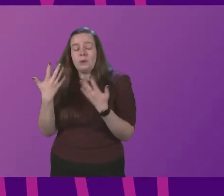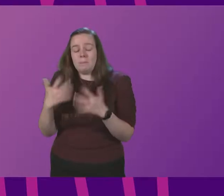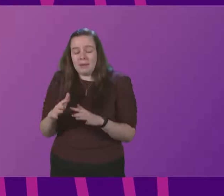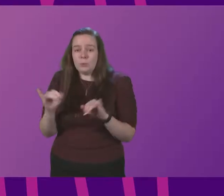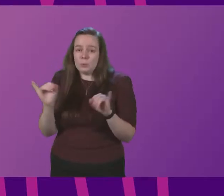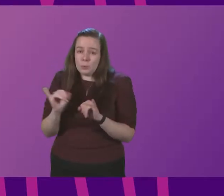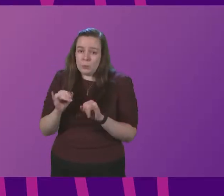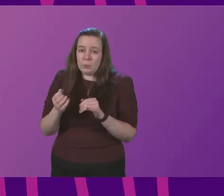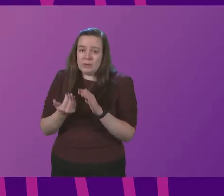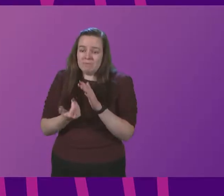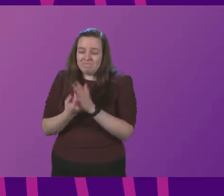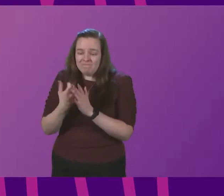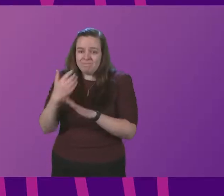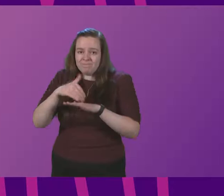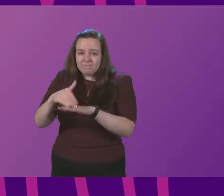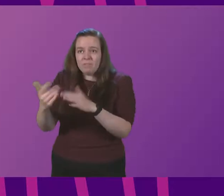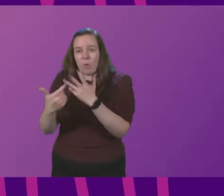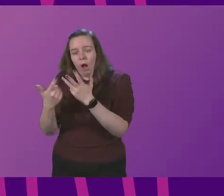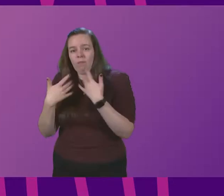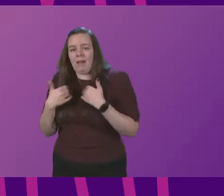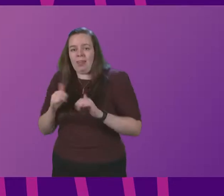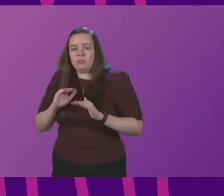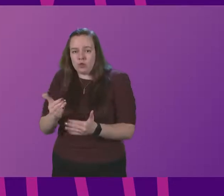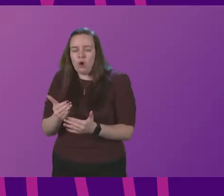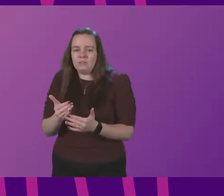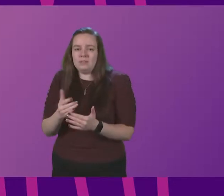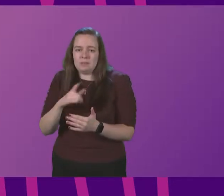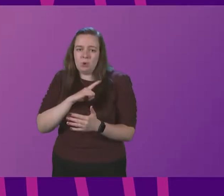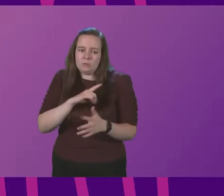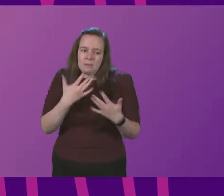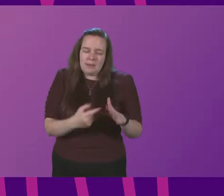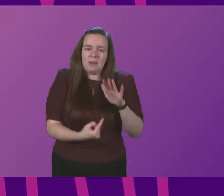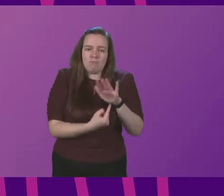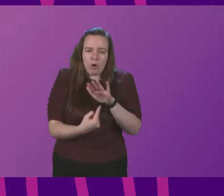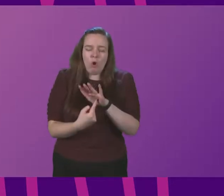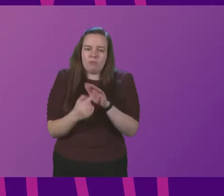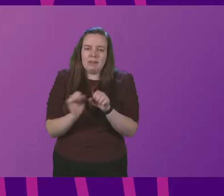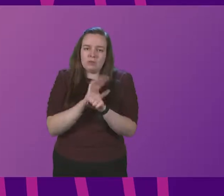implications for other health services as a consequence of the prioritisation of Covid care.